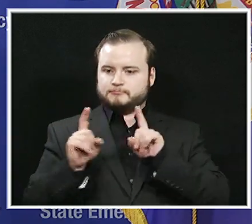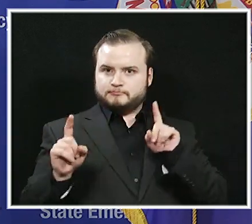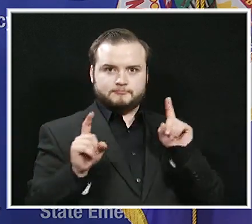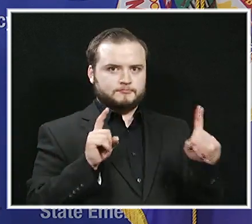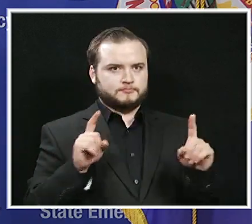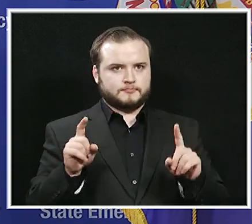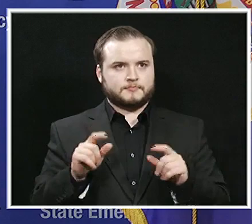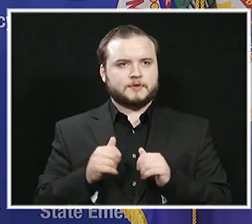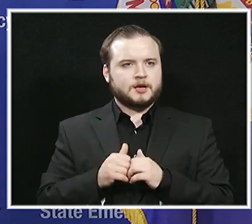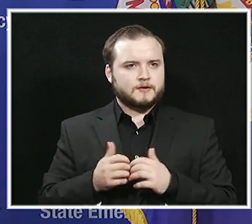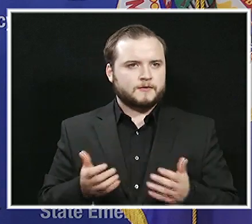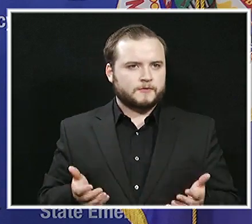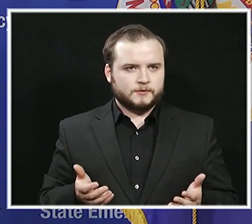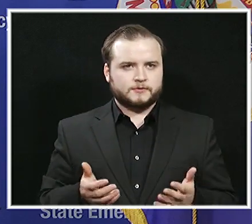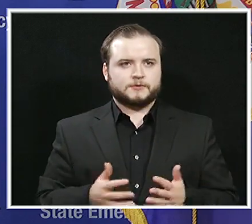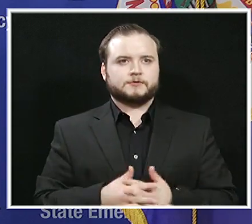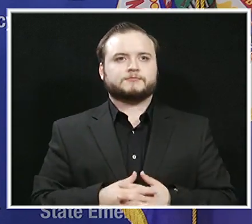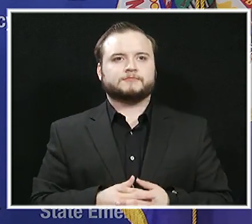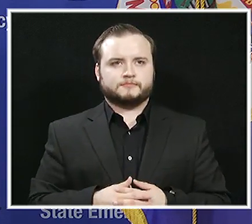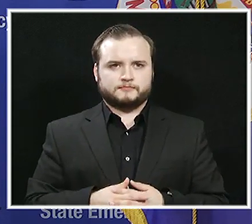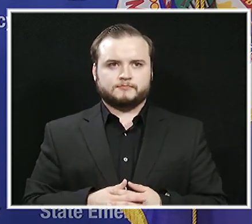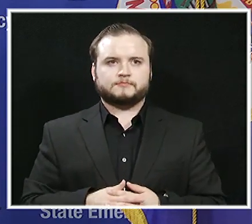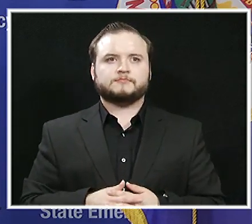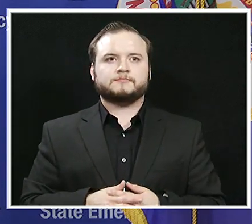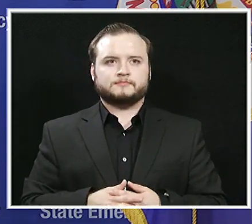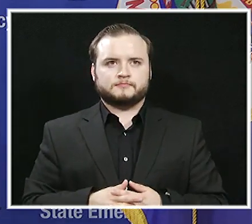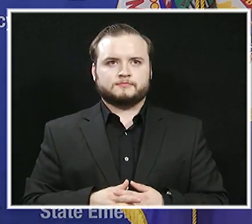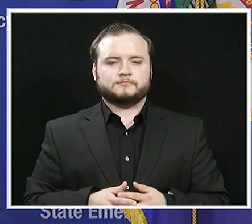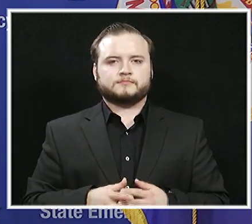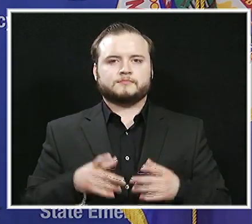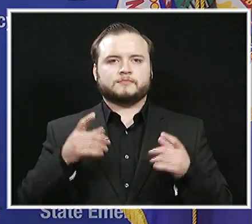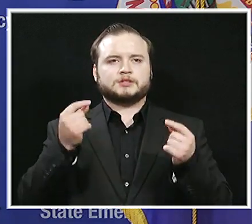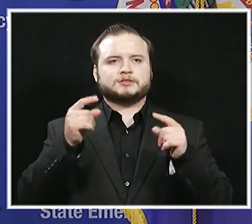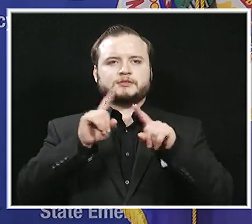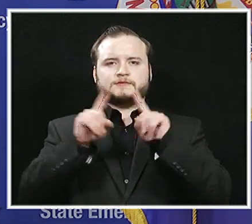them is to continue to submit those things for us to take a look at it.